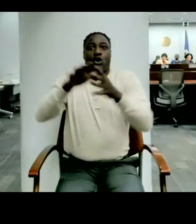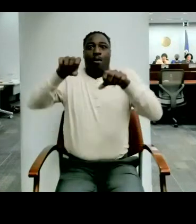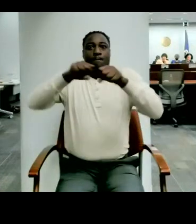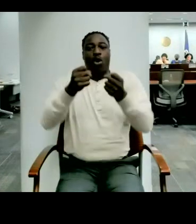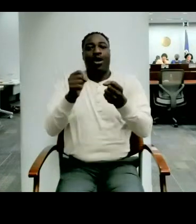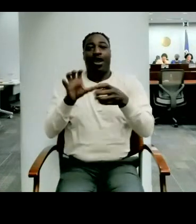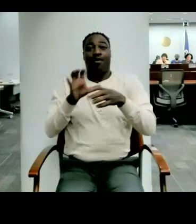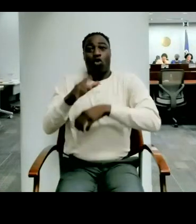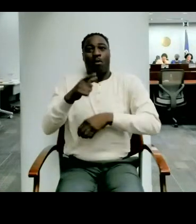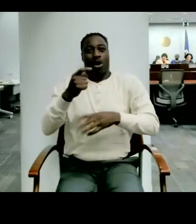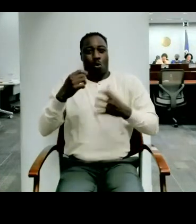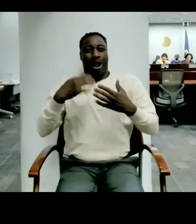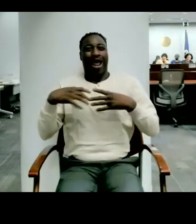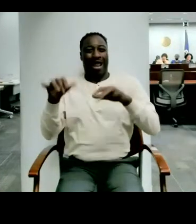With the EEOC is much different,